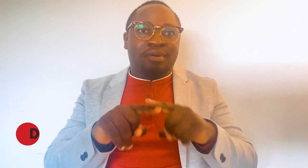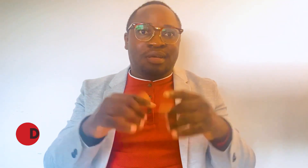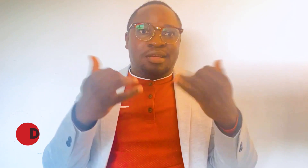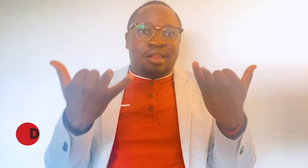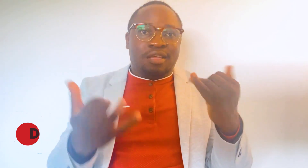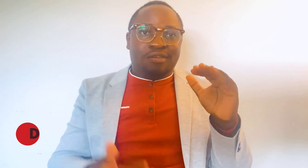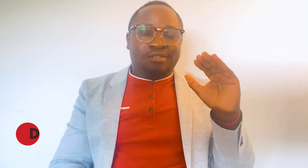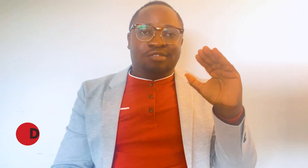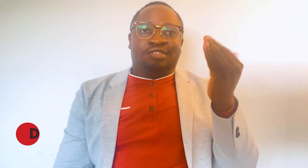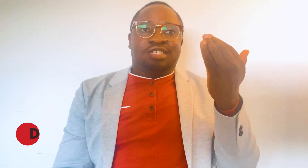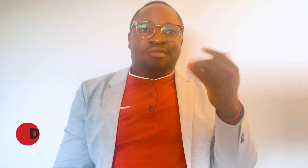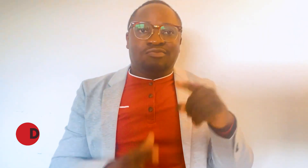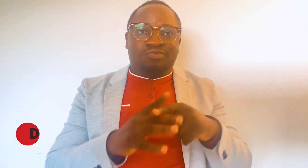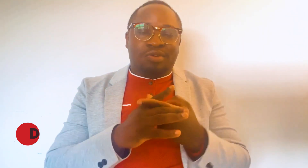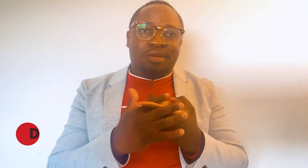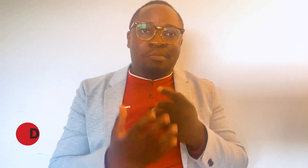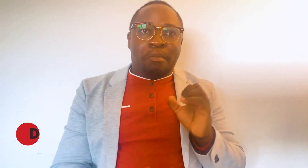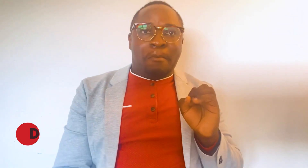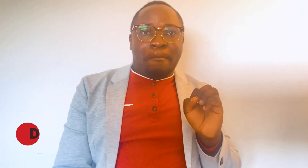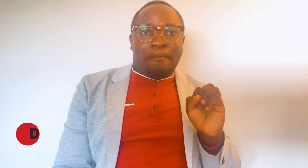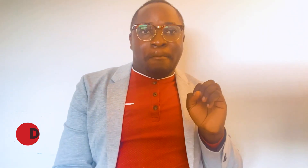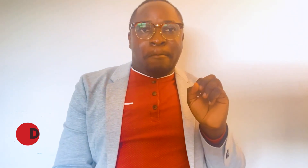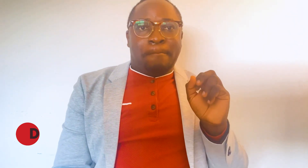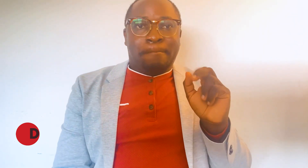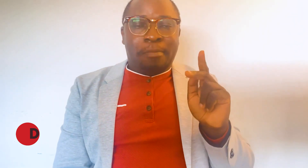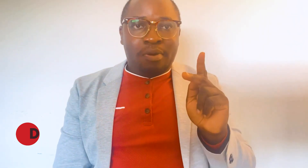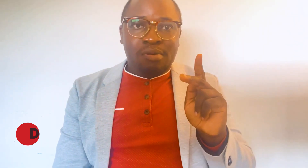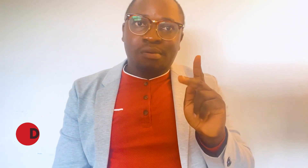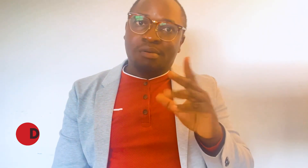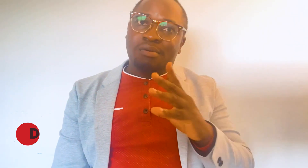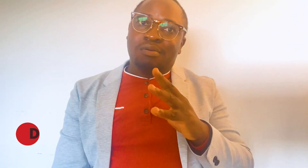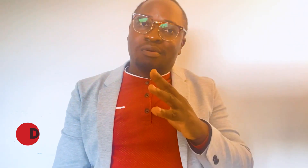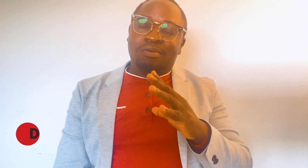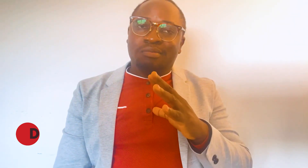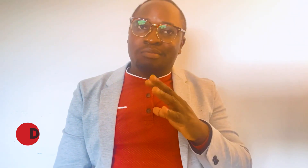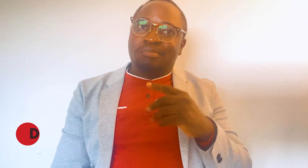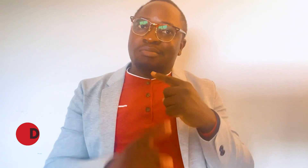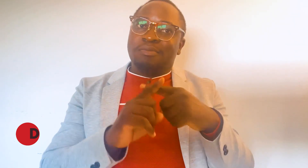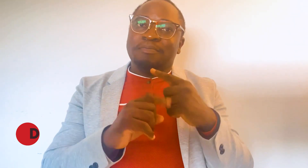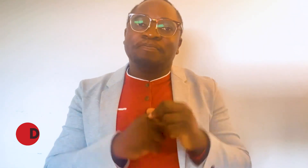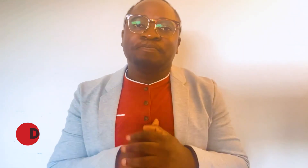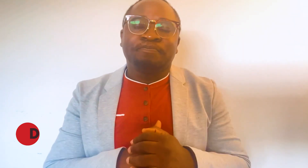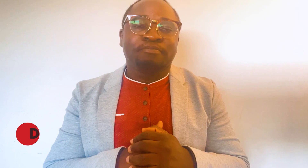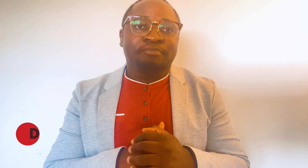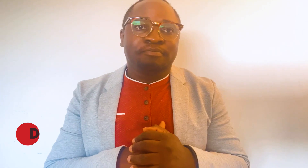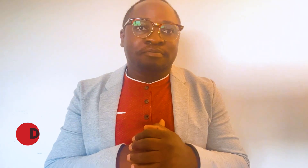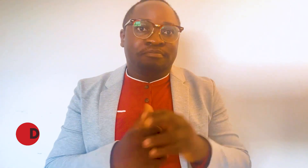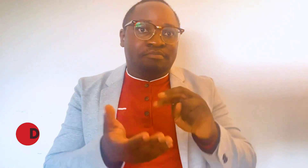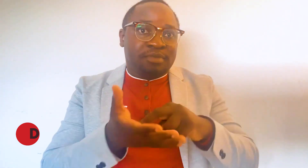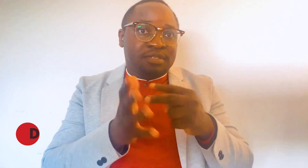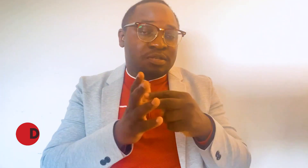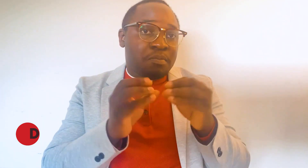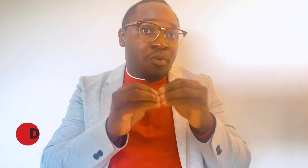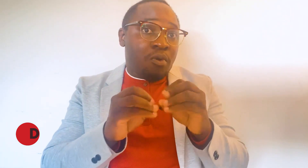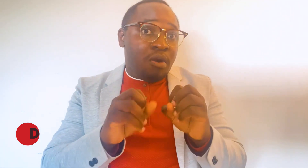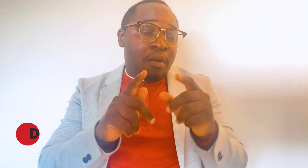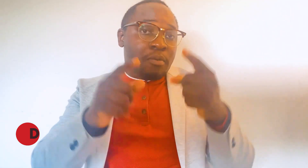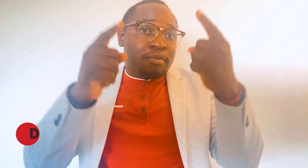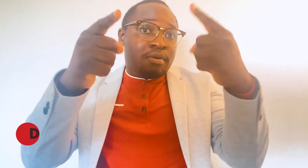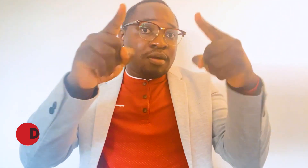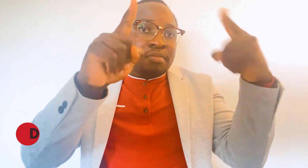Everything seems to be getting back to normal now, which means there will be